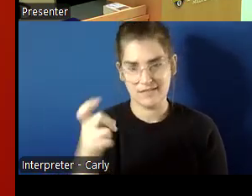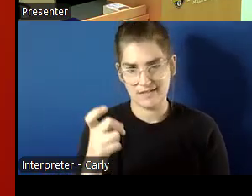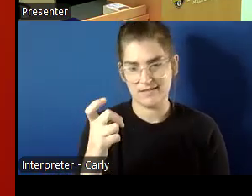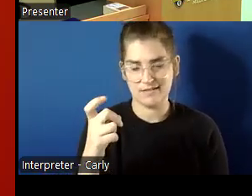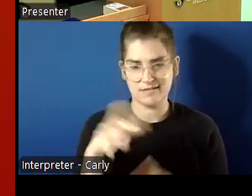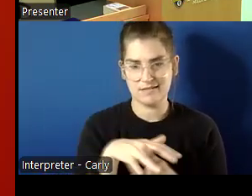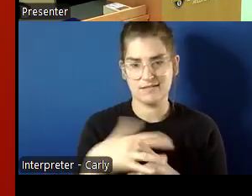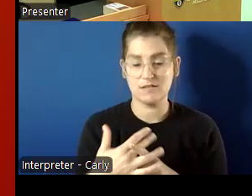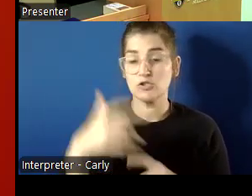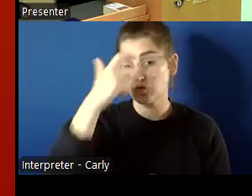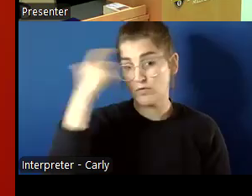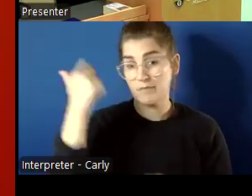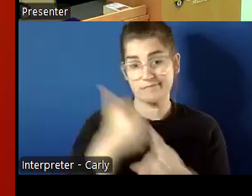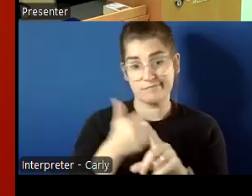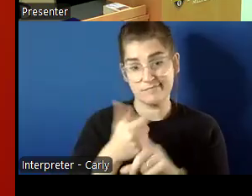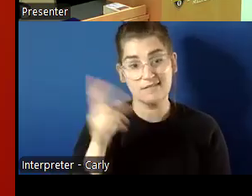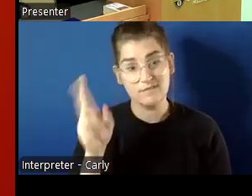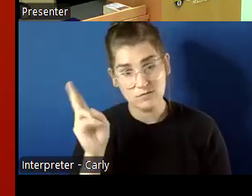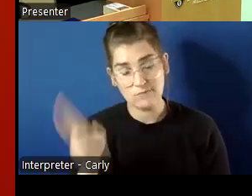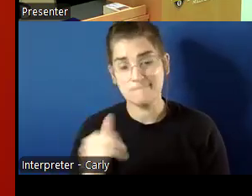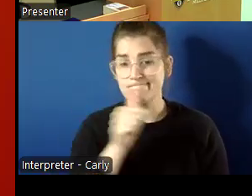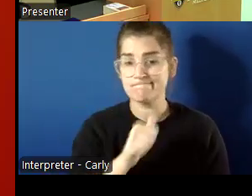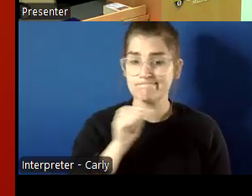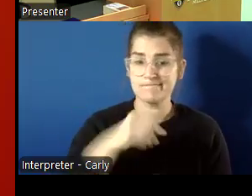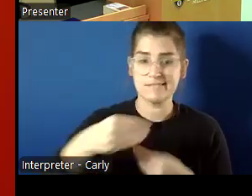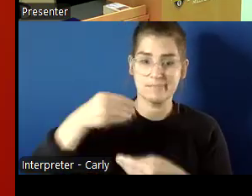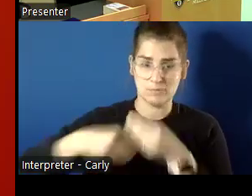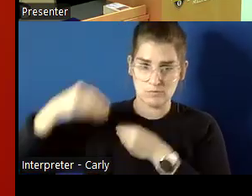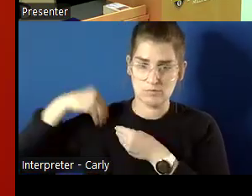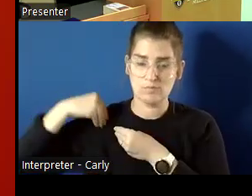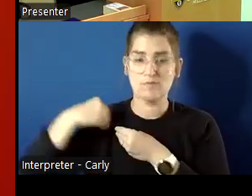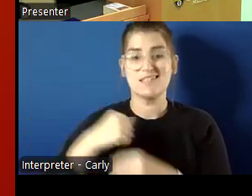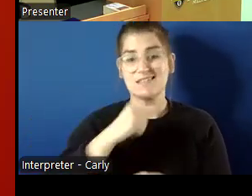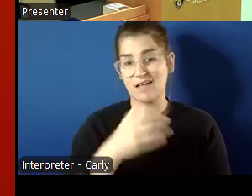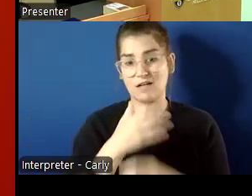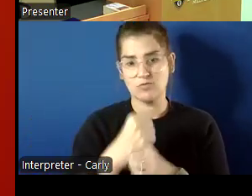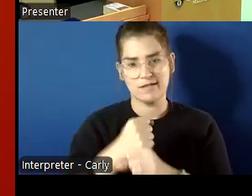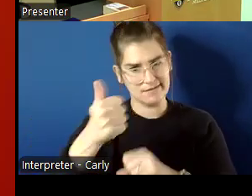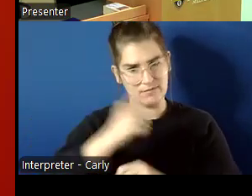can also be historical. Coping can be ancestral and mistrust can be protective as you saw in my